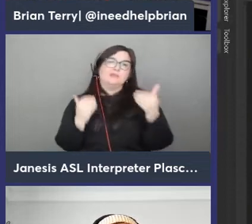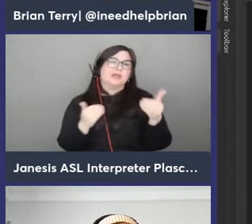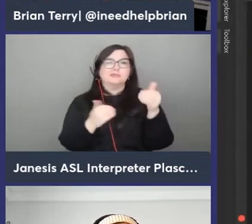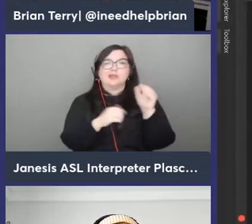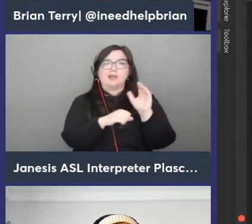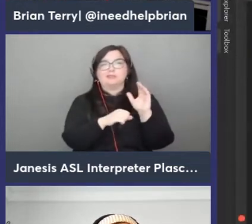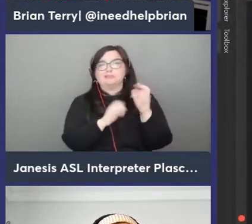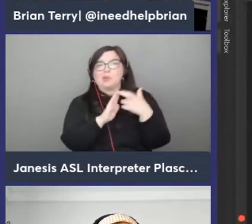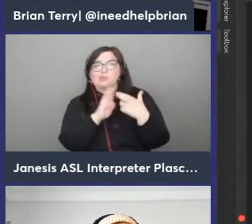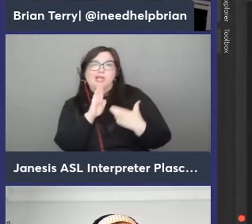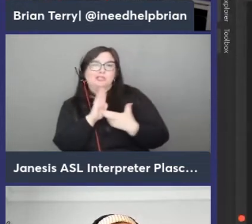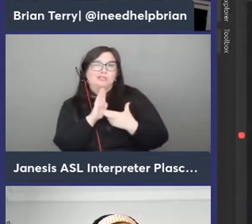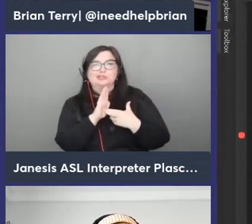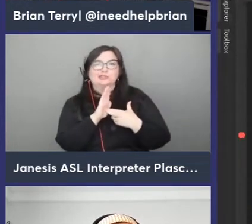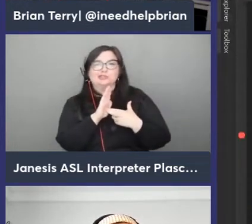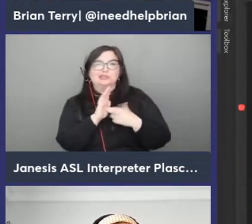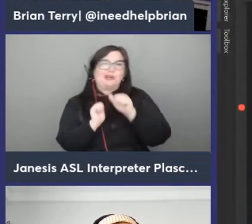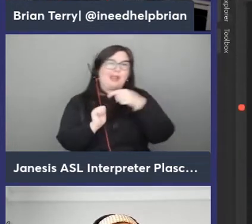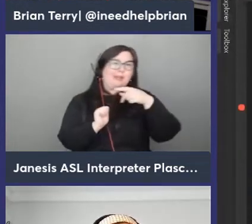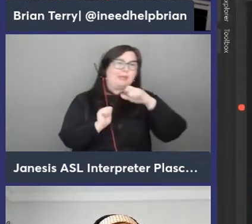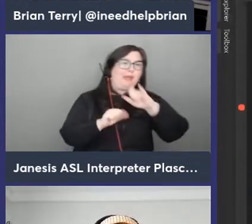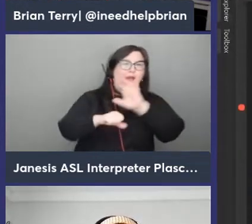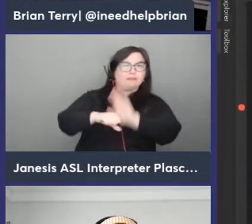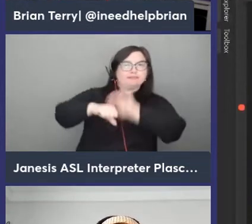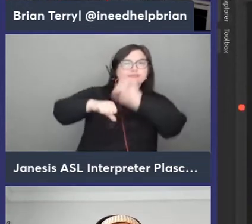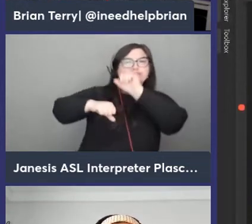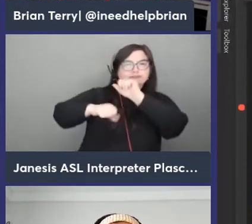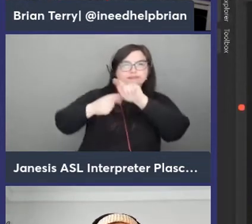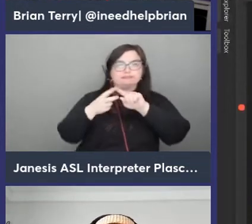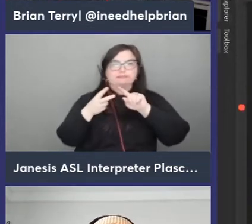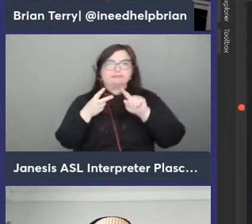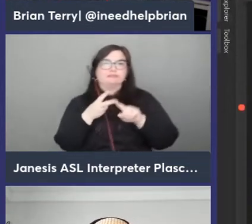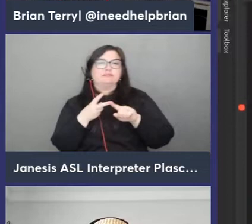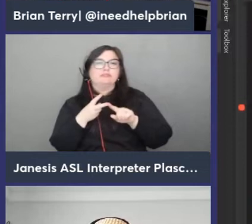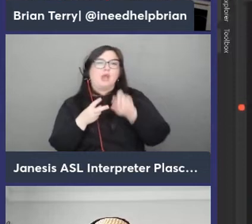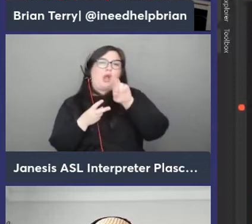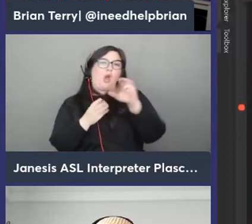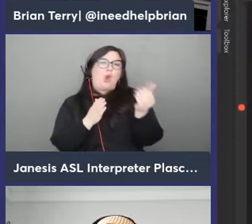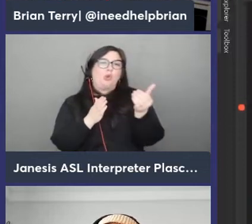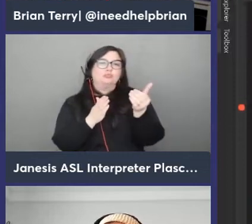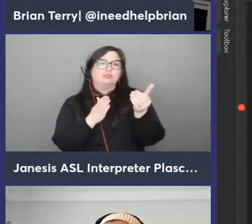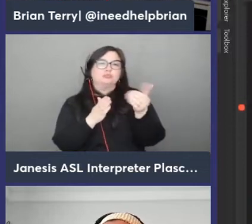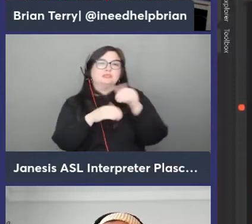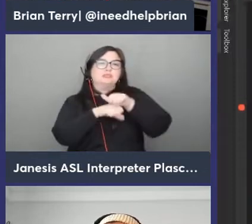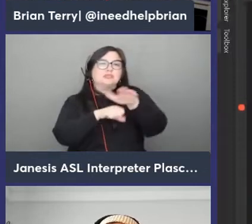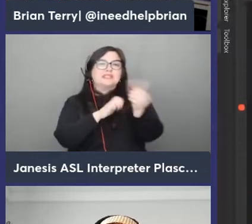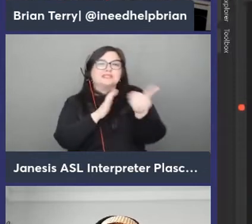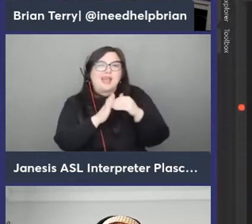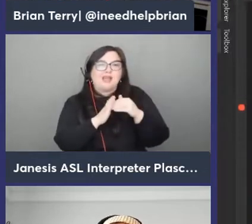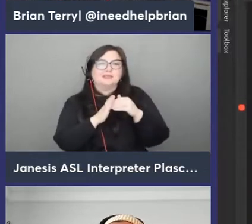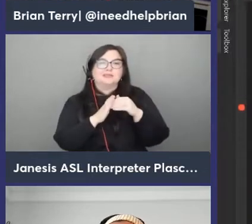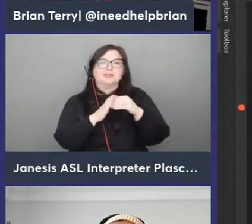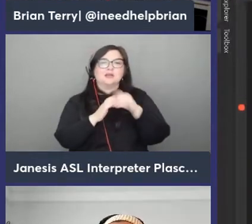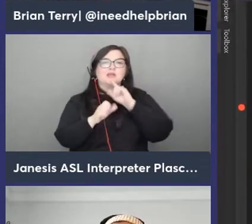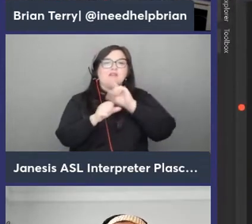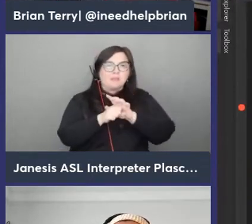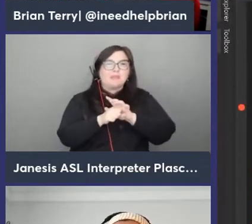or I wanna call recent confirmation code API. You can just copy paste this right into your game